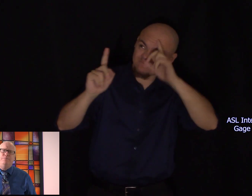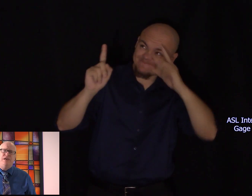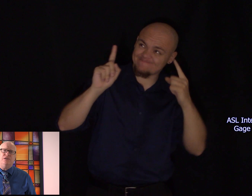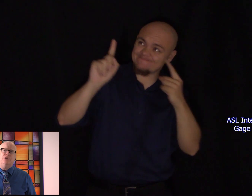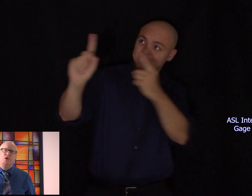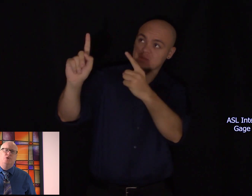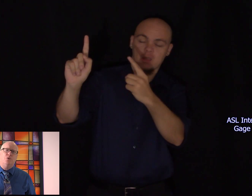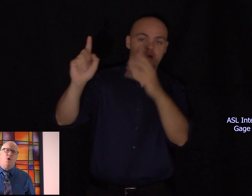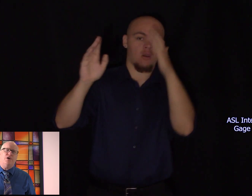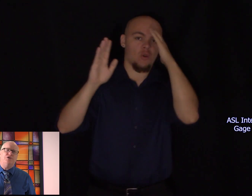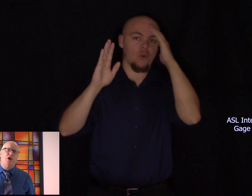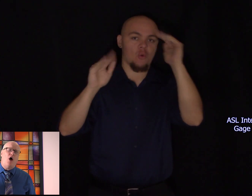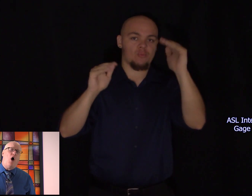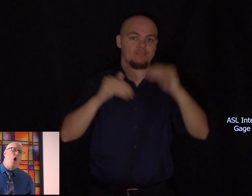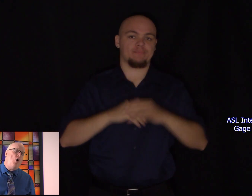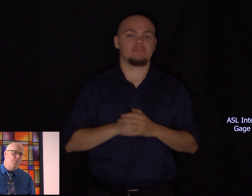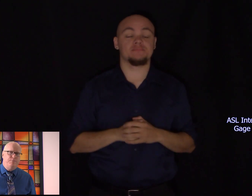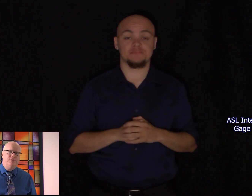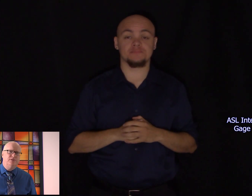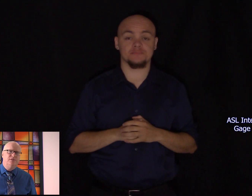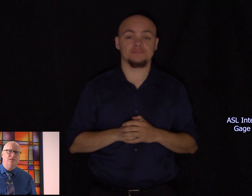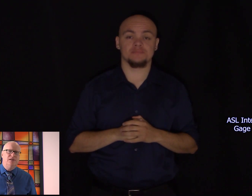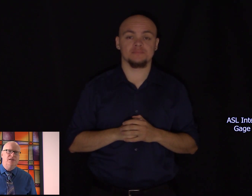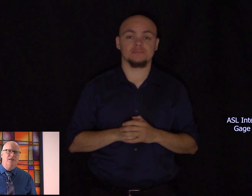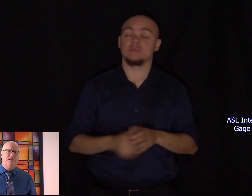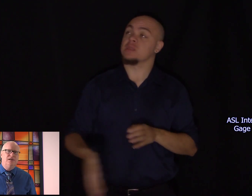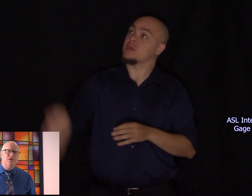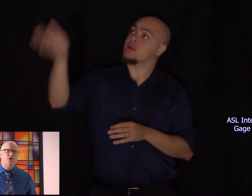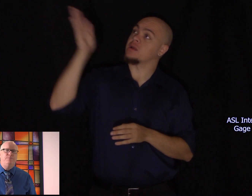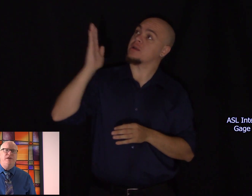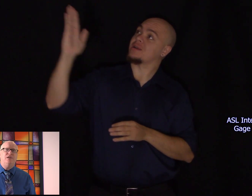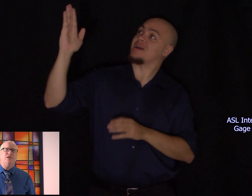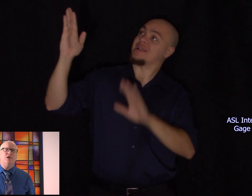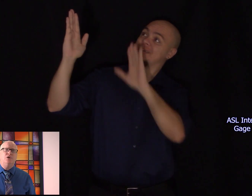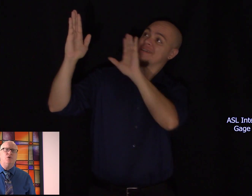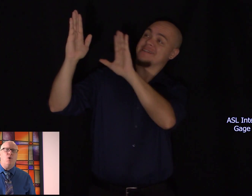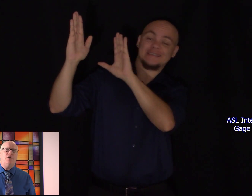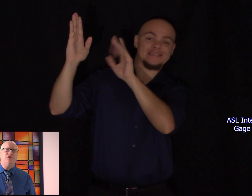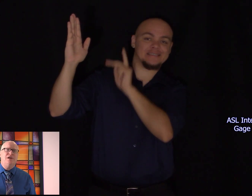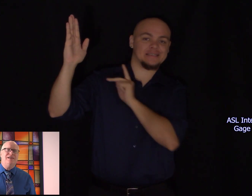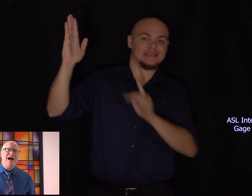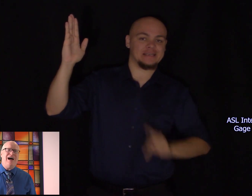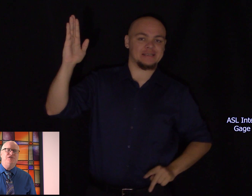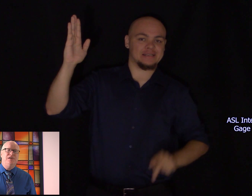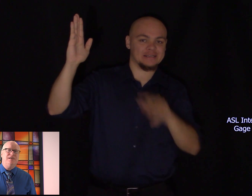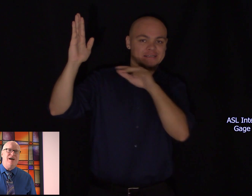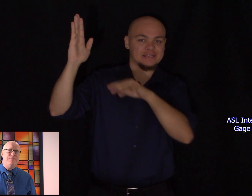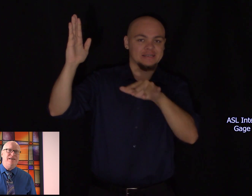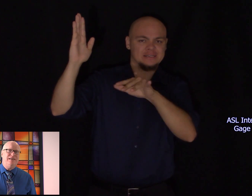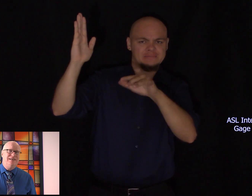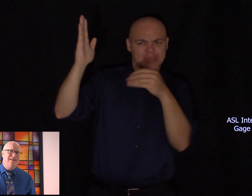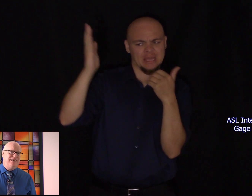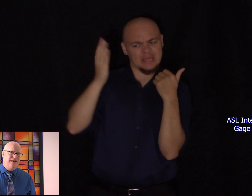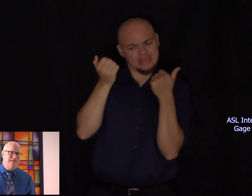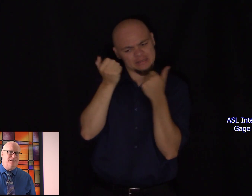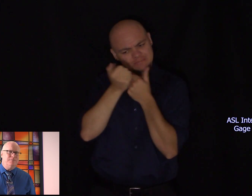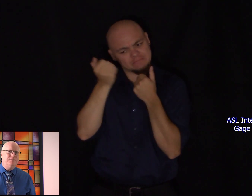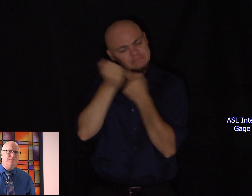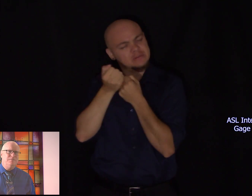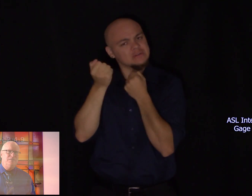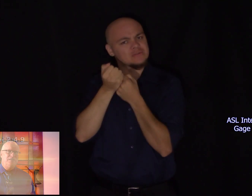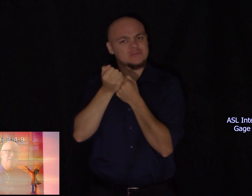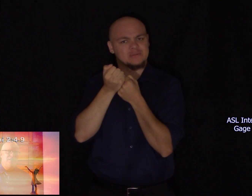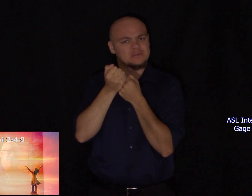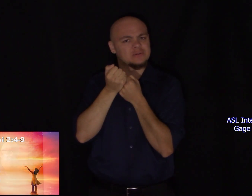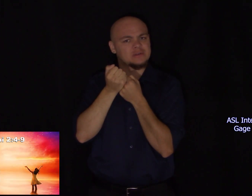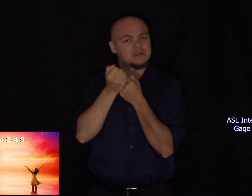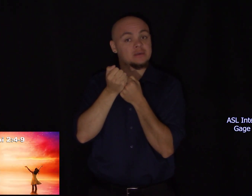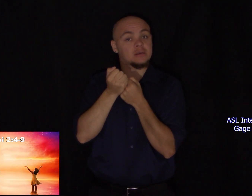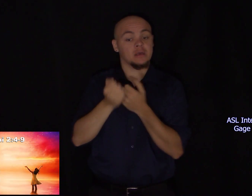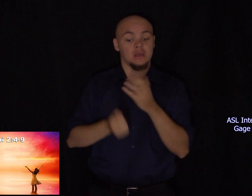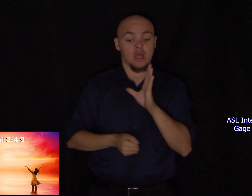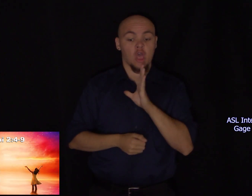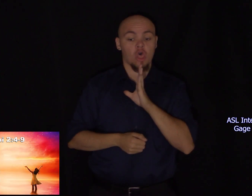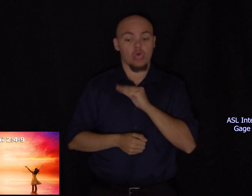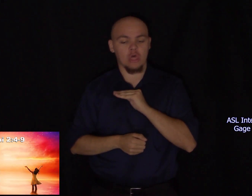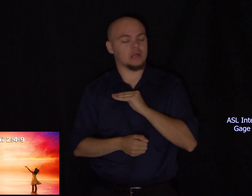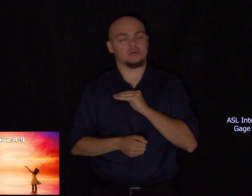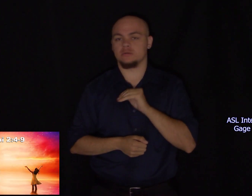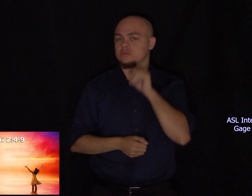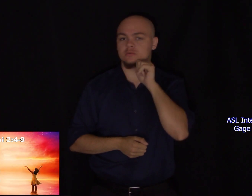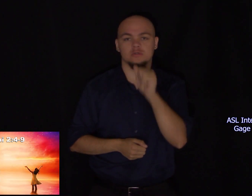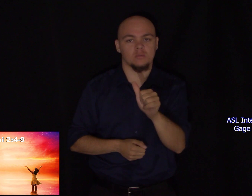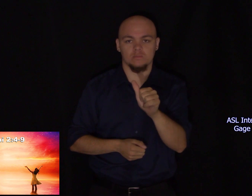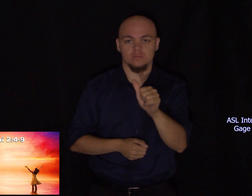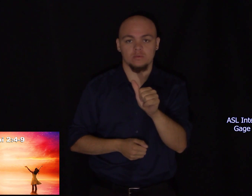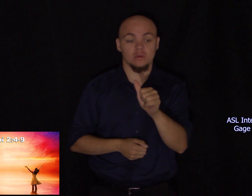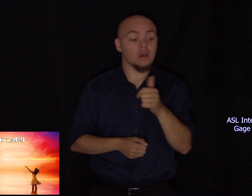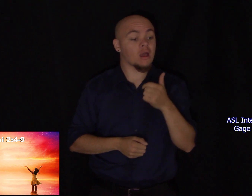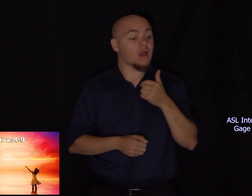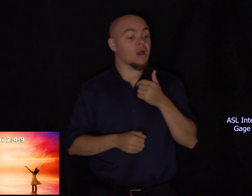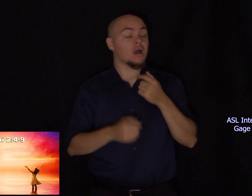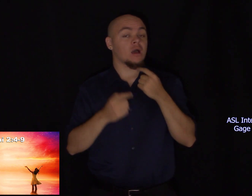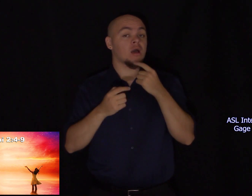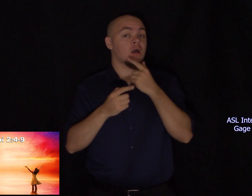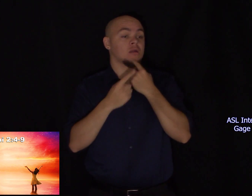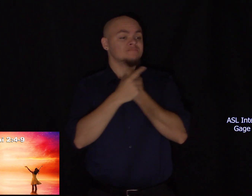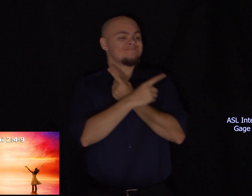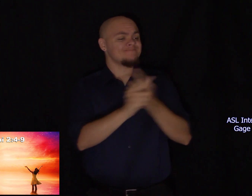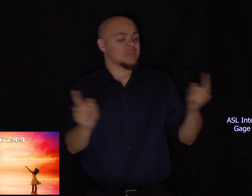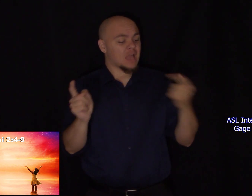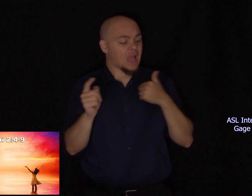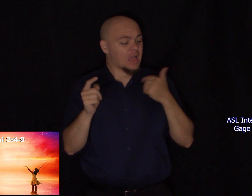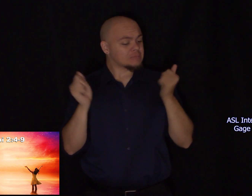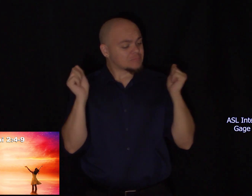build towards hopes you build towards God's coming Kingdom so don't lose your courage I am with you